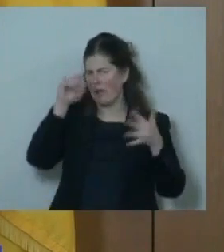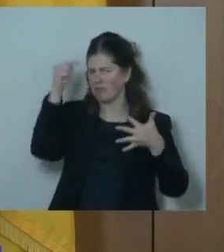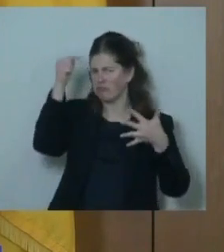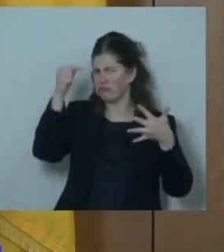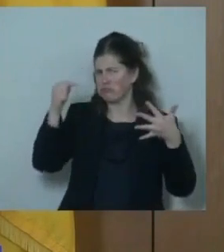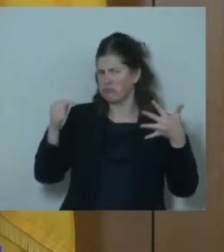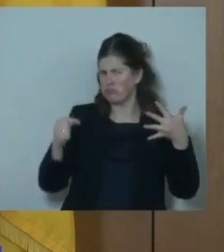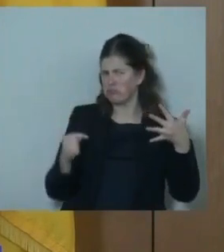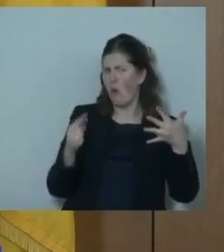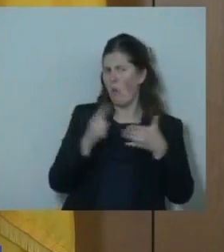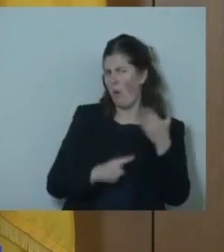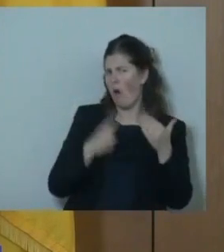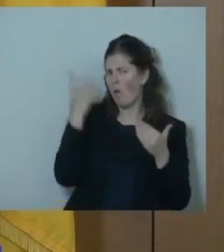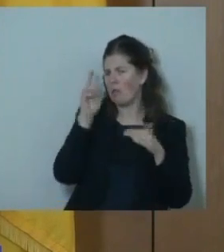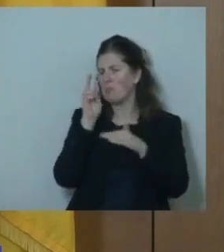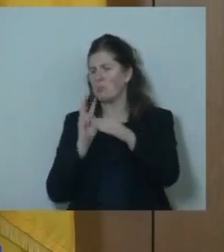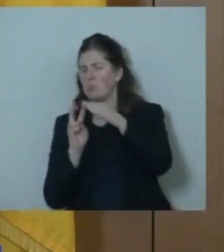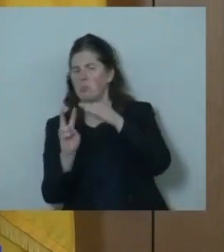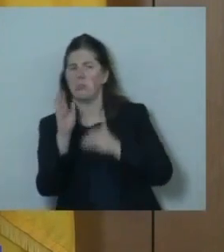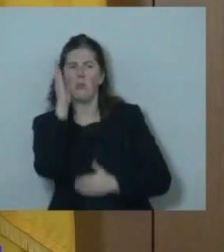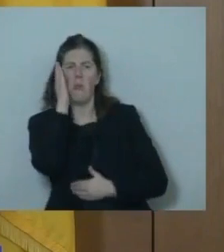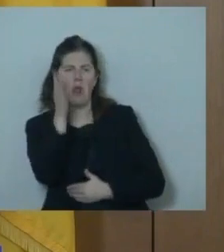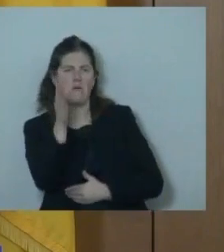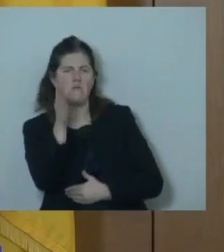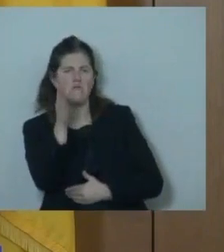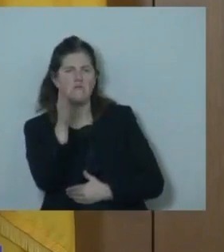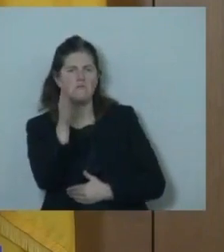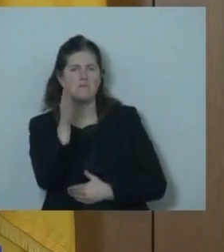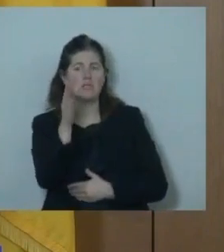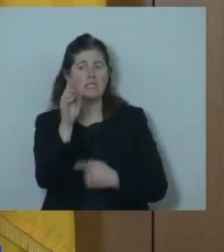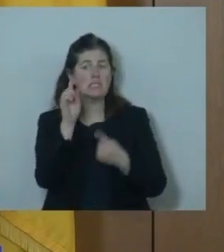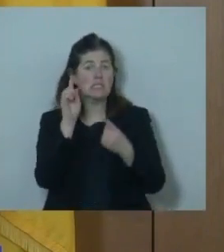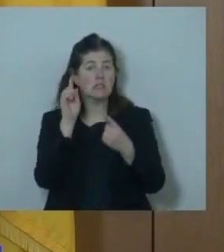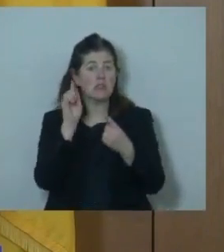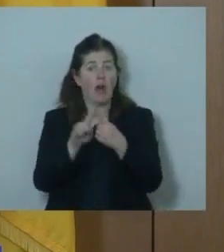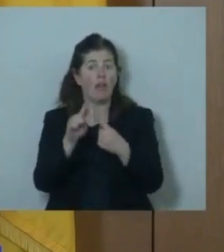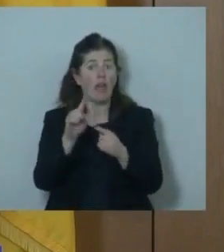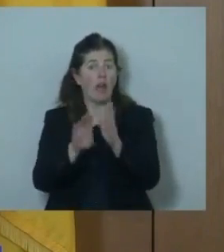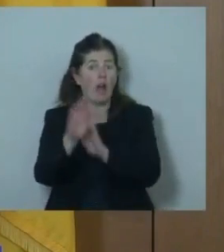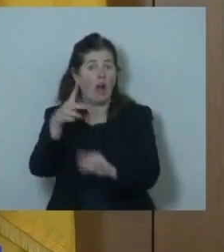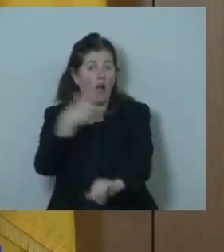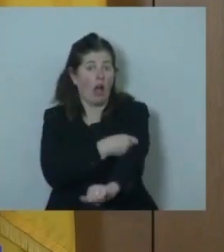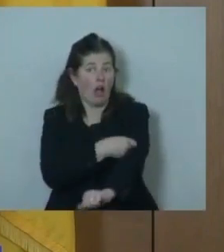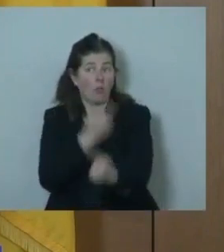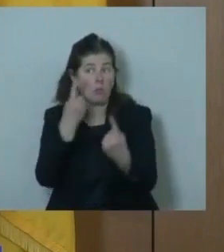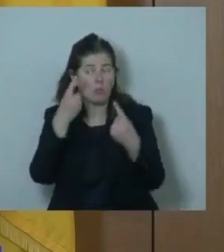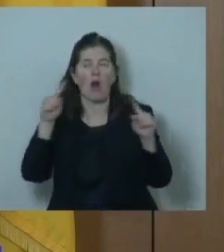WE WILL TRY TO BE SOCIALLY DISTANT FROM EACH OTHER. AT LEAST SIX FEET APART.